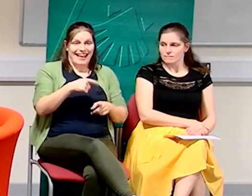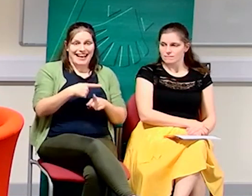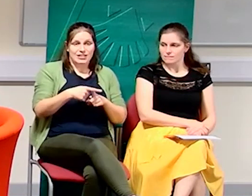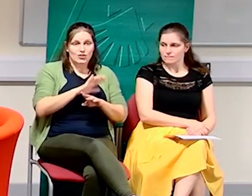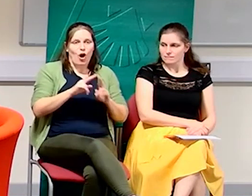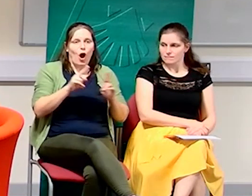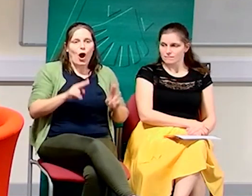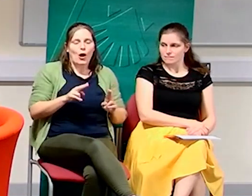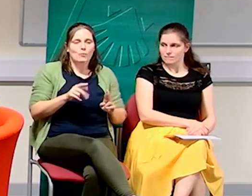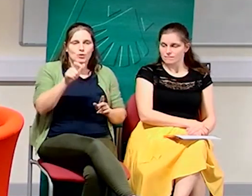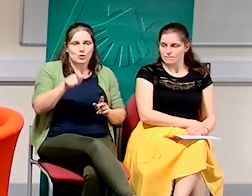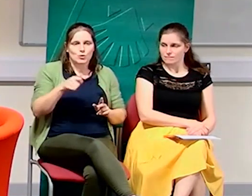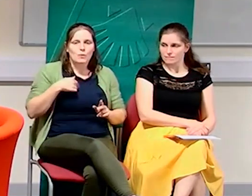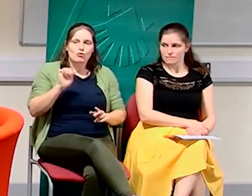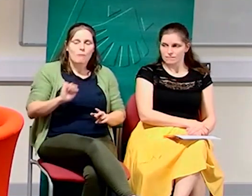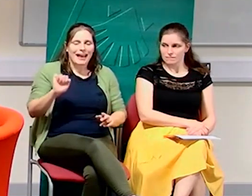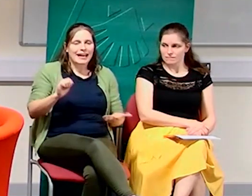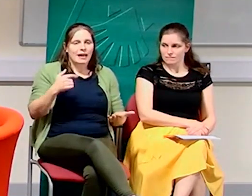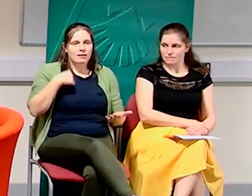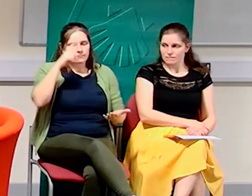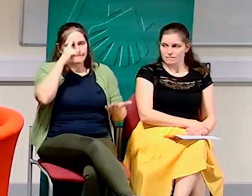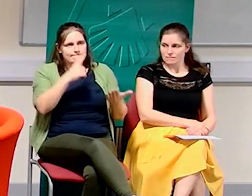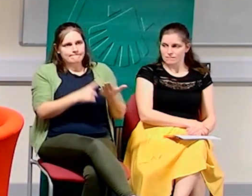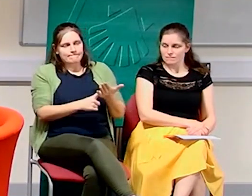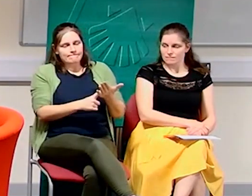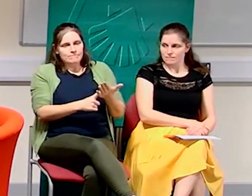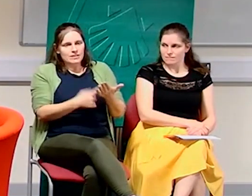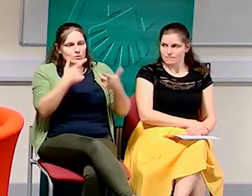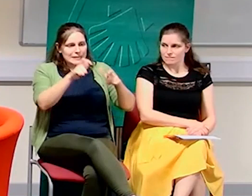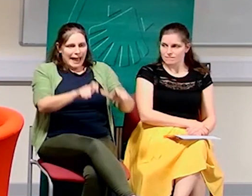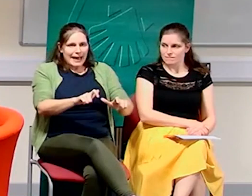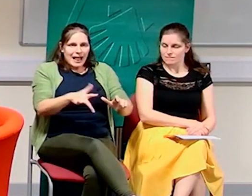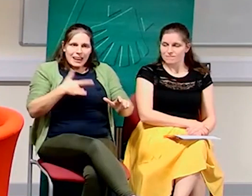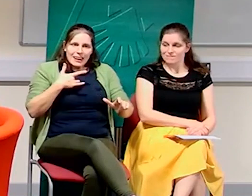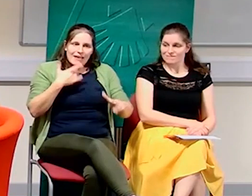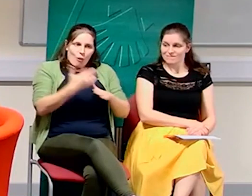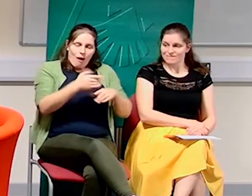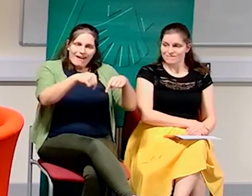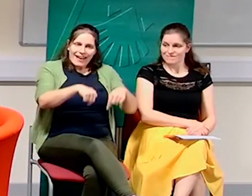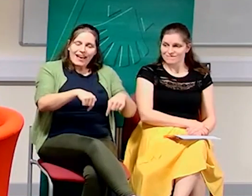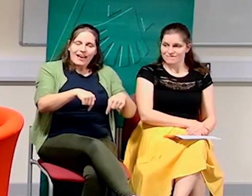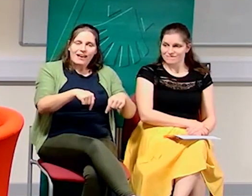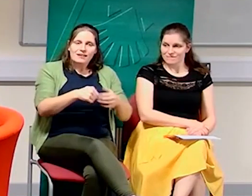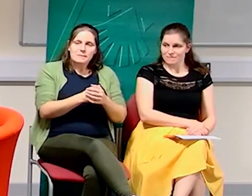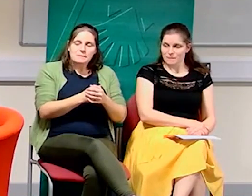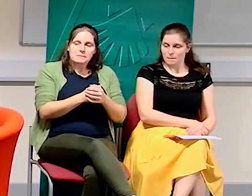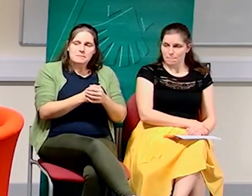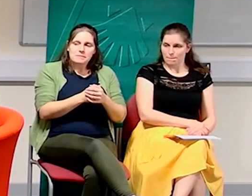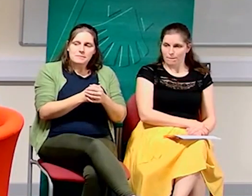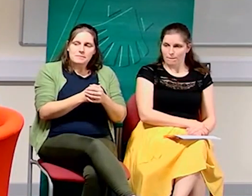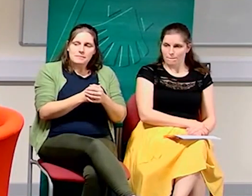a European student I decided to um stay here and live and work here and in a way um I've